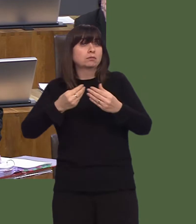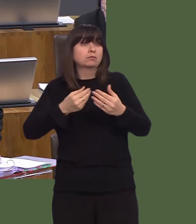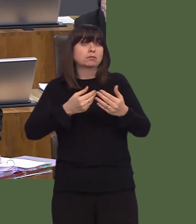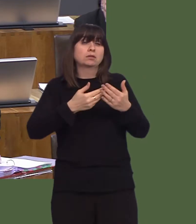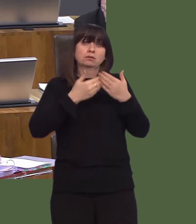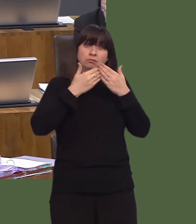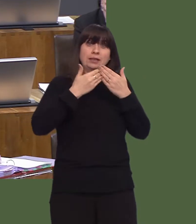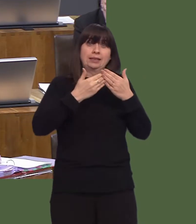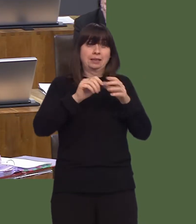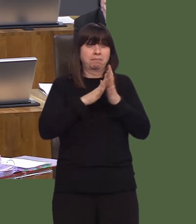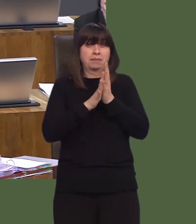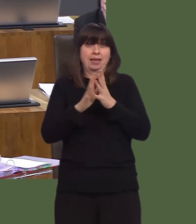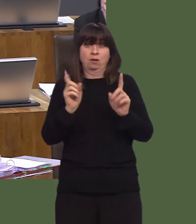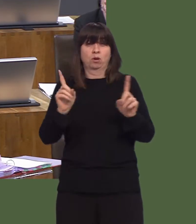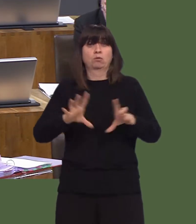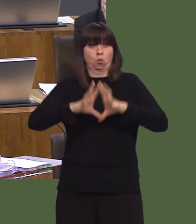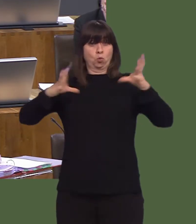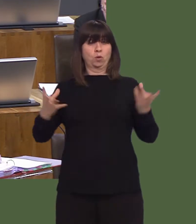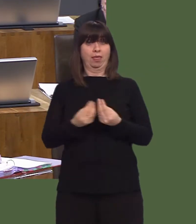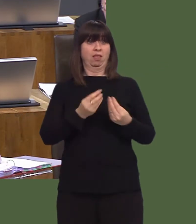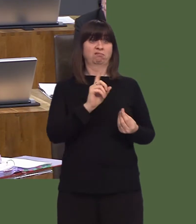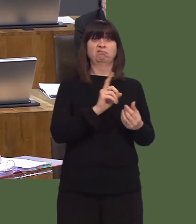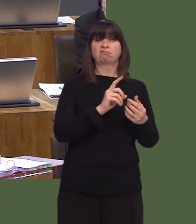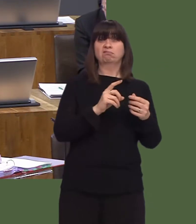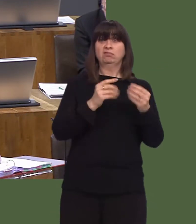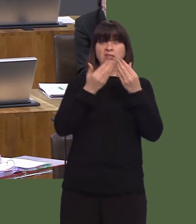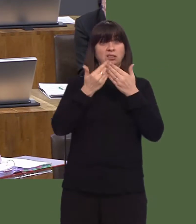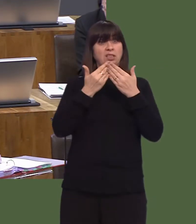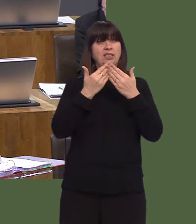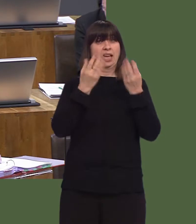education programmes across Wales, and the total number of people in education and training